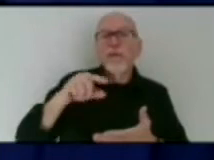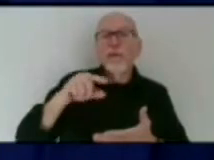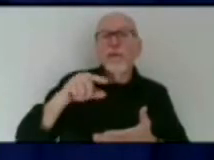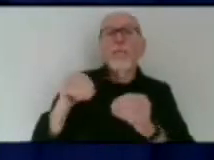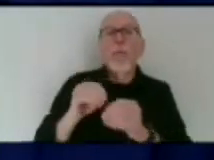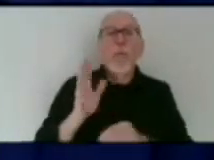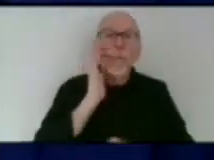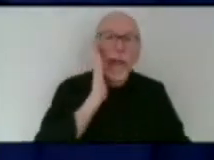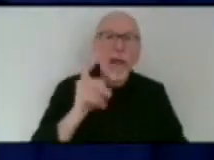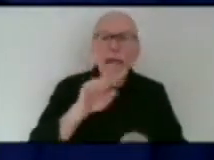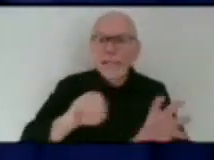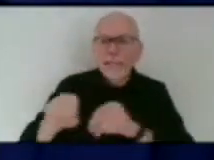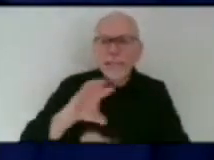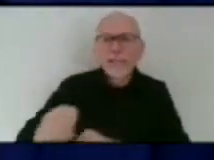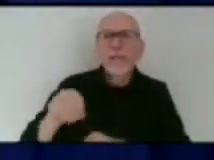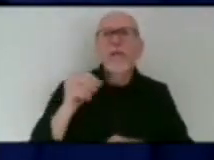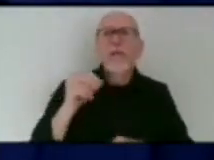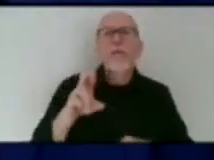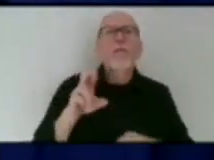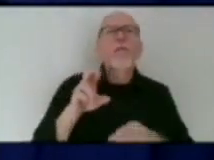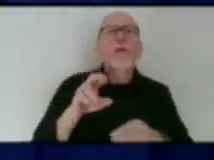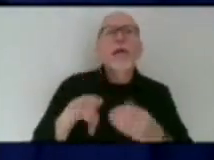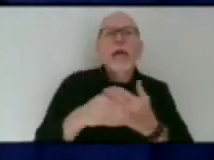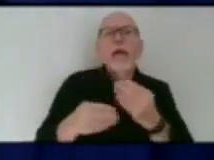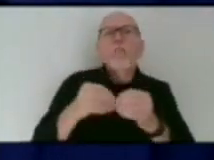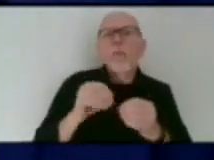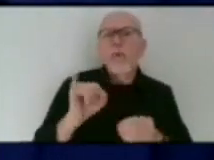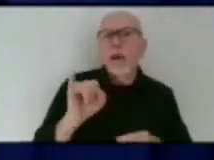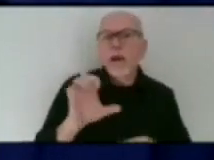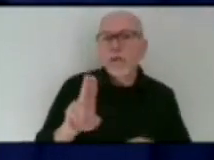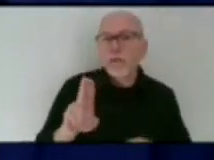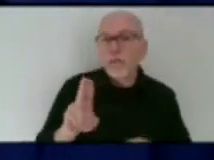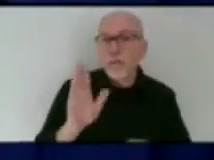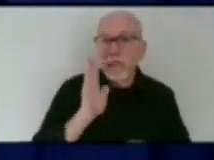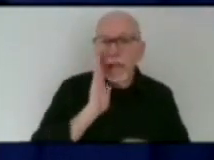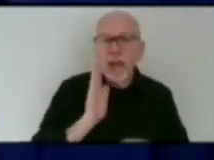add additional. I see you beds. We're seeing hospitals work together within a